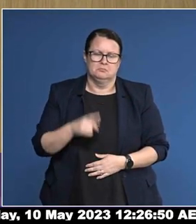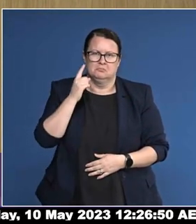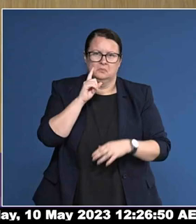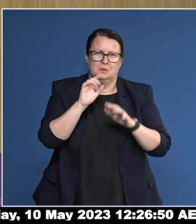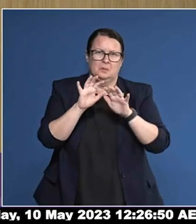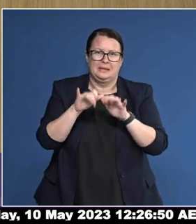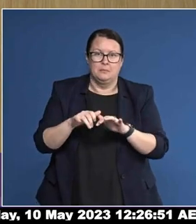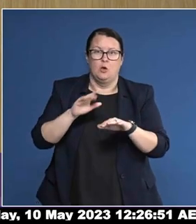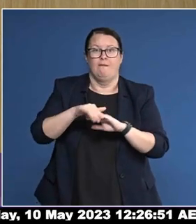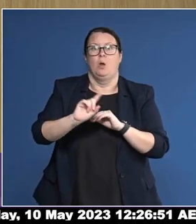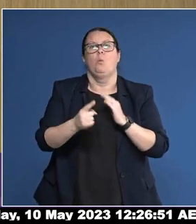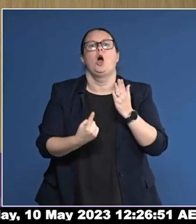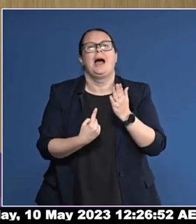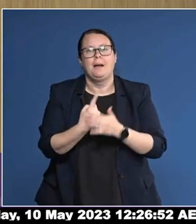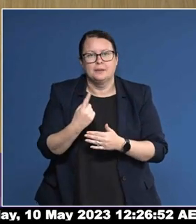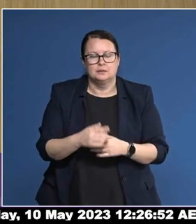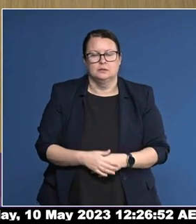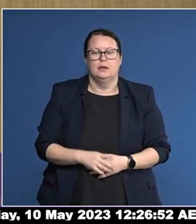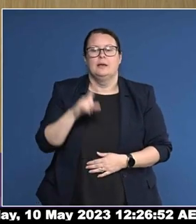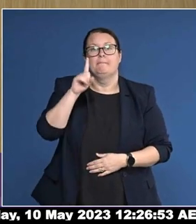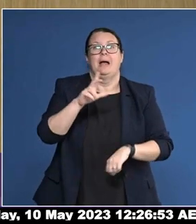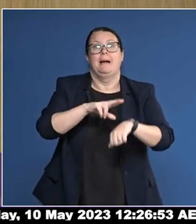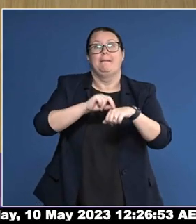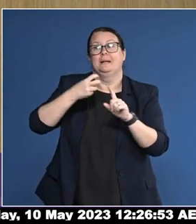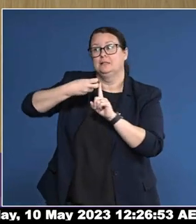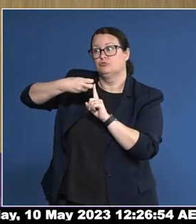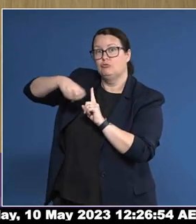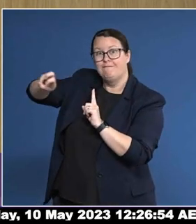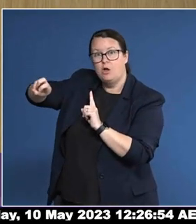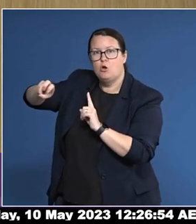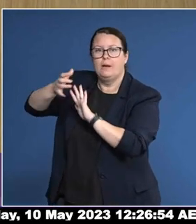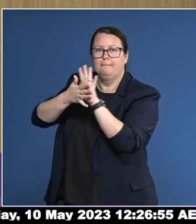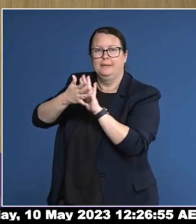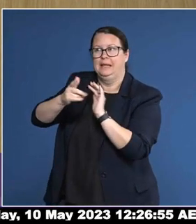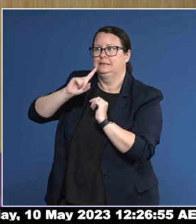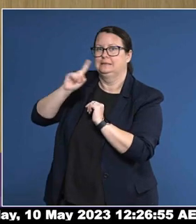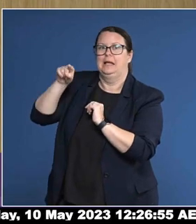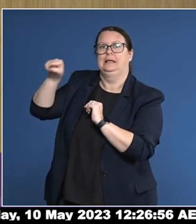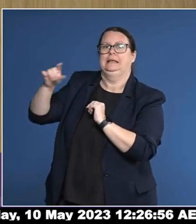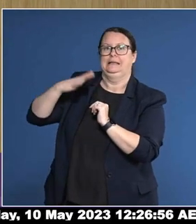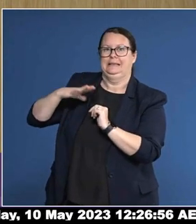Under the Police Referral system, which is how we refer people who need support or